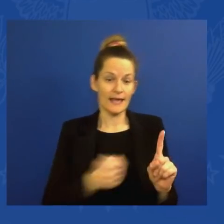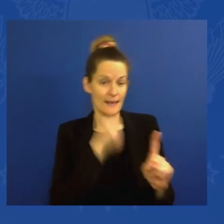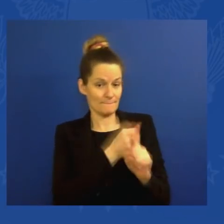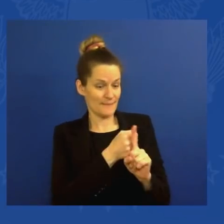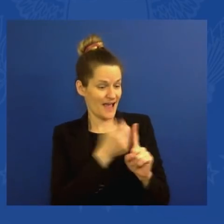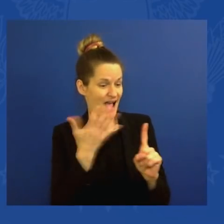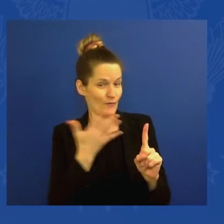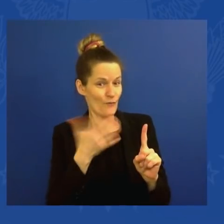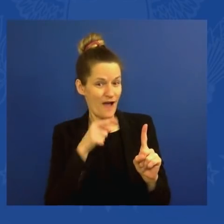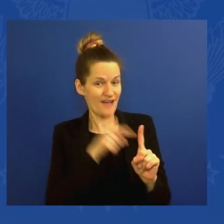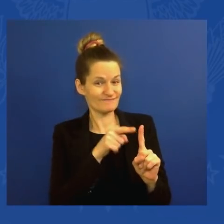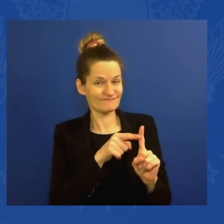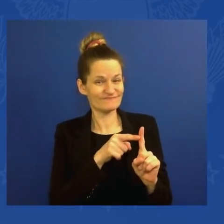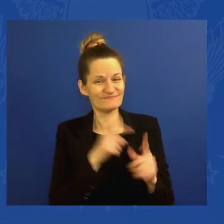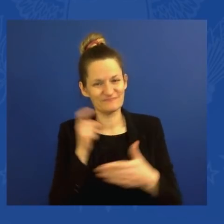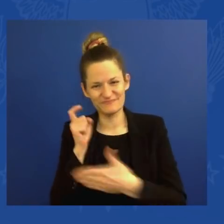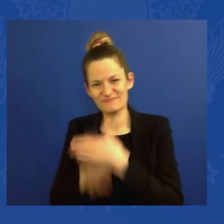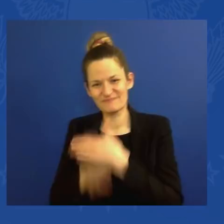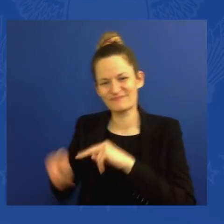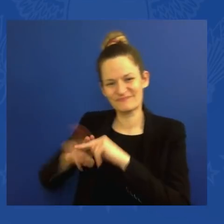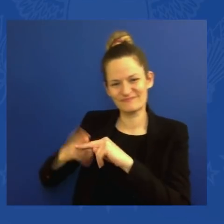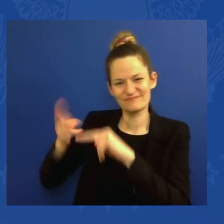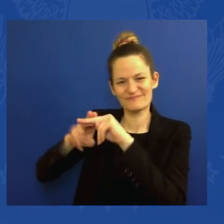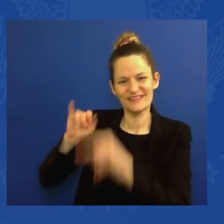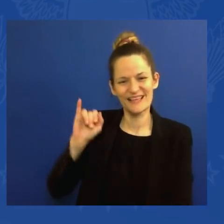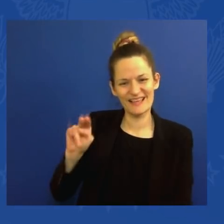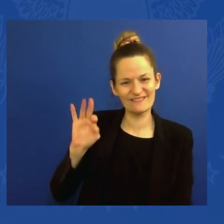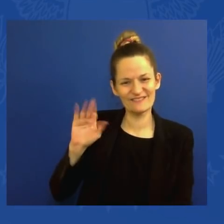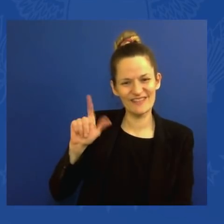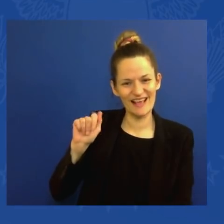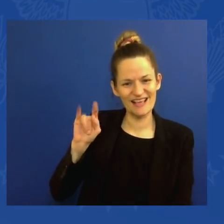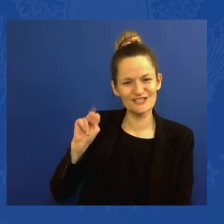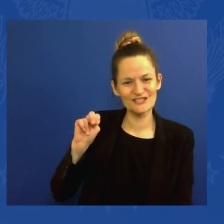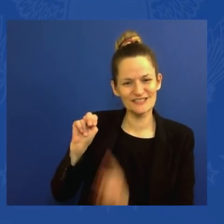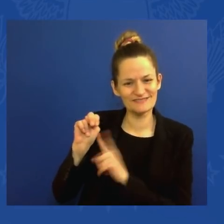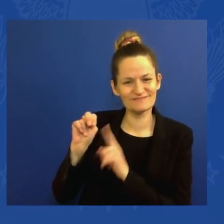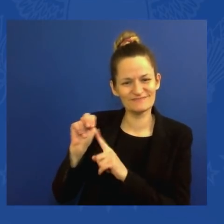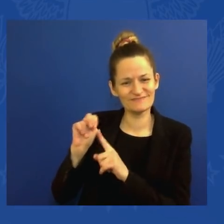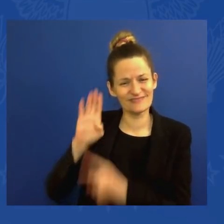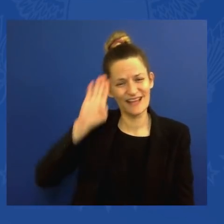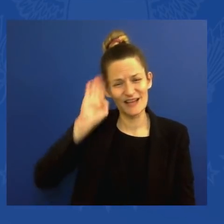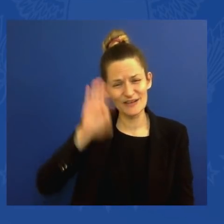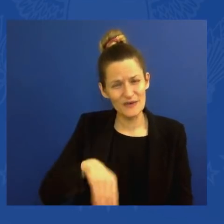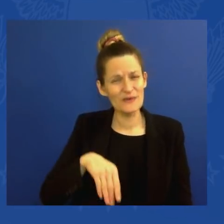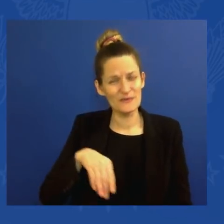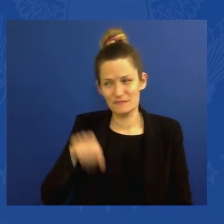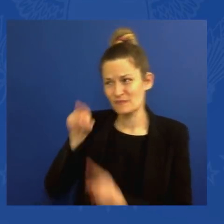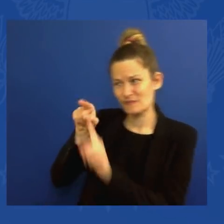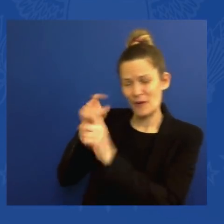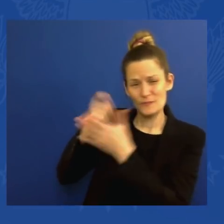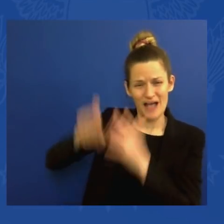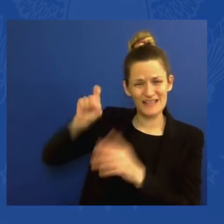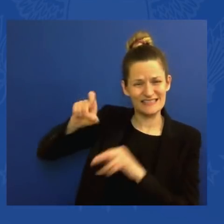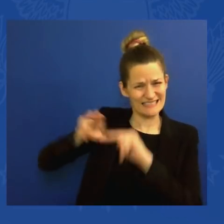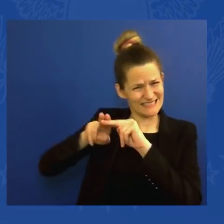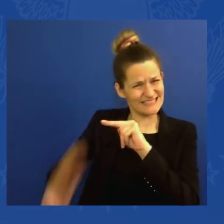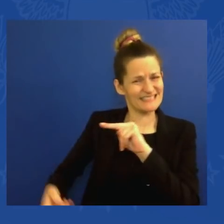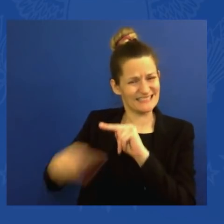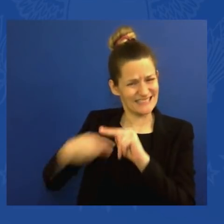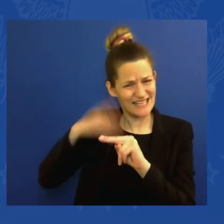Look, our economy roared back faster than most predicted, but the pandemic meant that businesses had a hard time